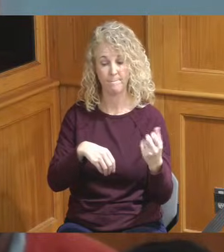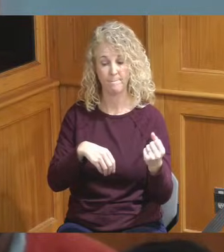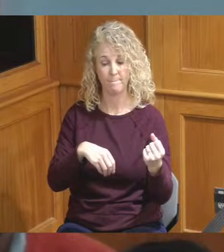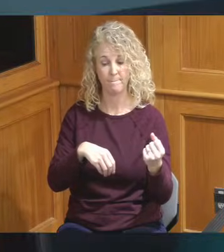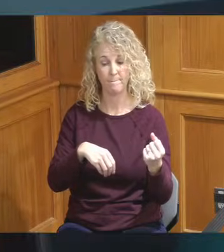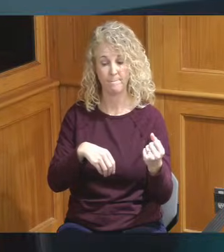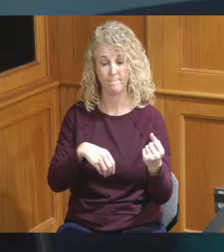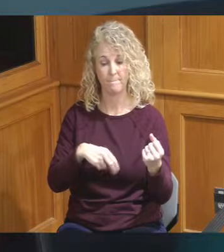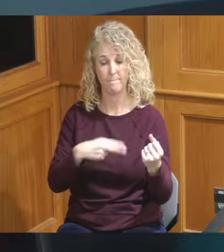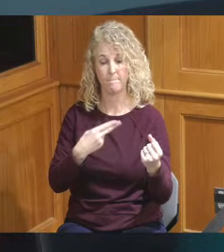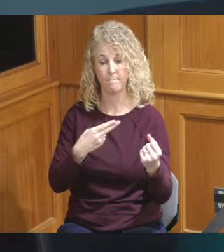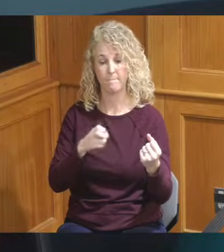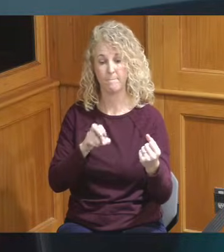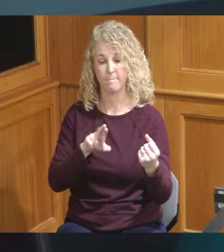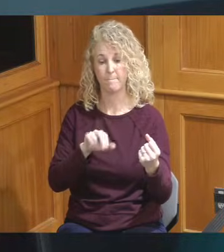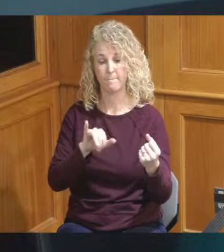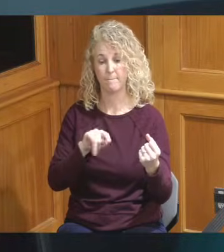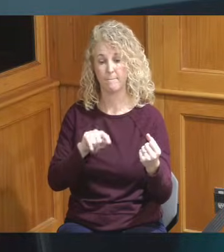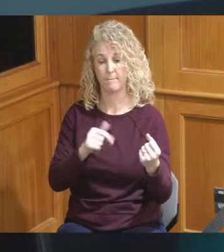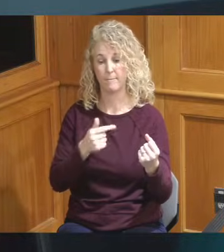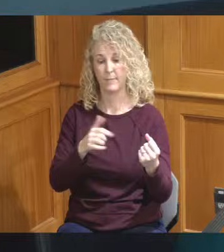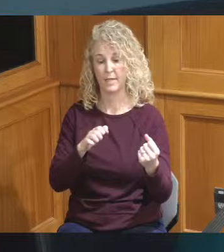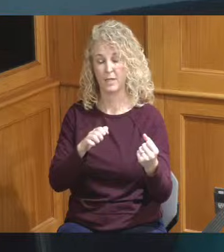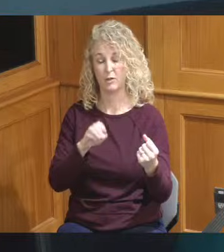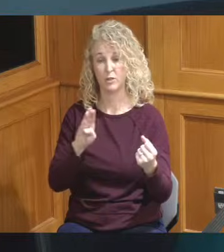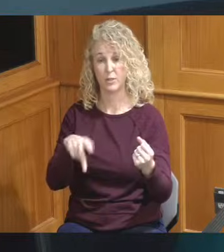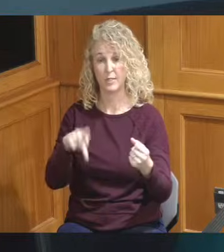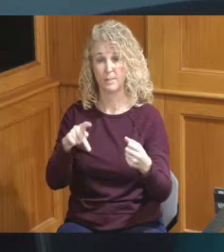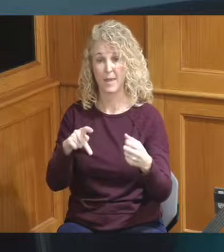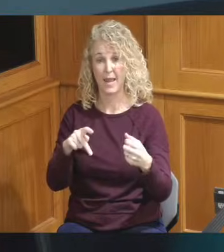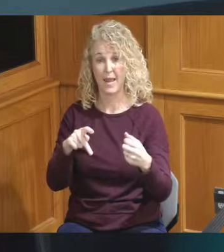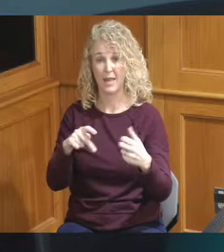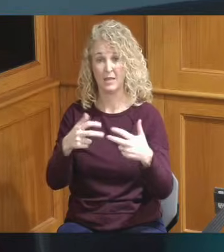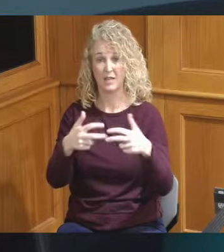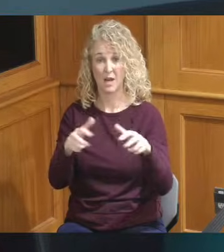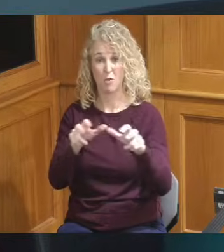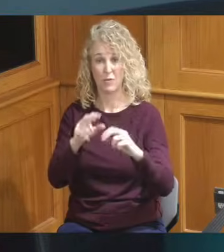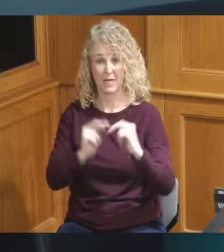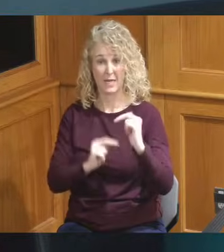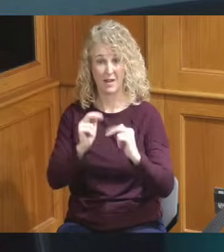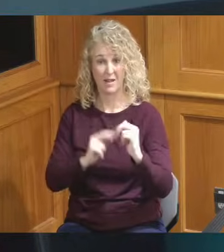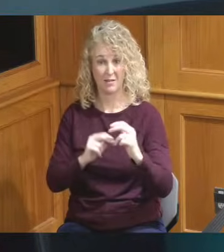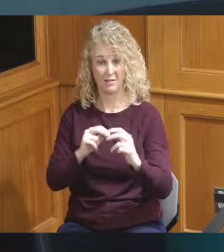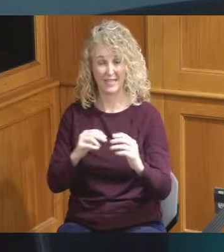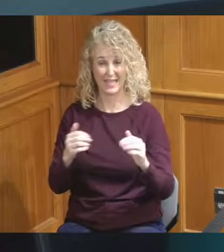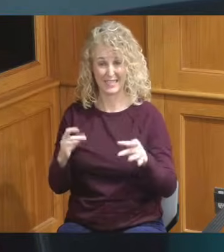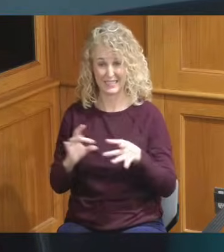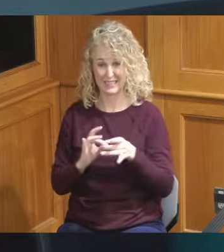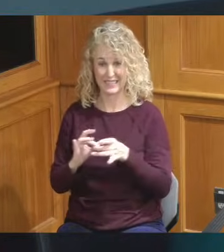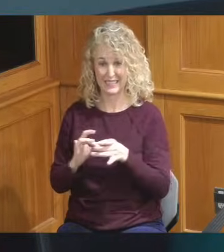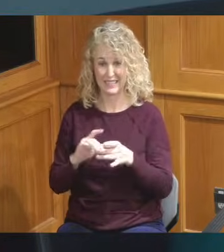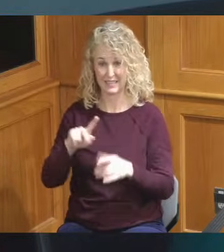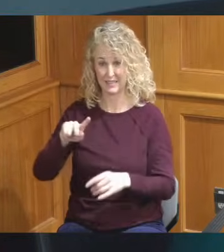heritage bank arena that's right connected? Because I know that I think Bill Castellini had